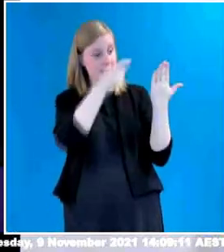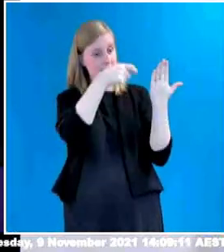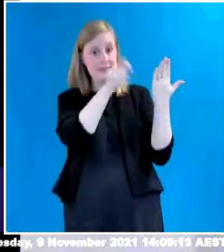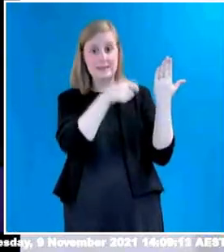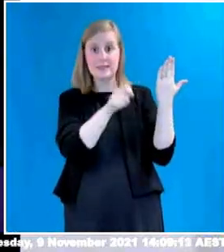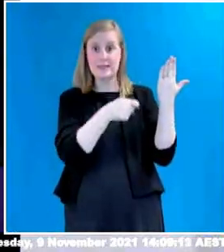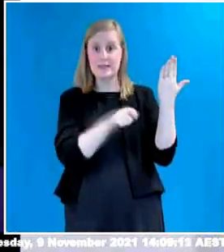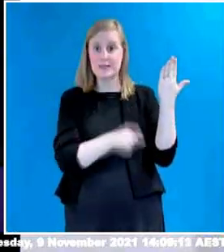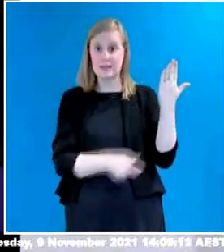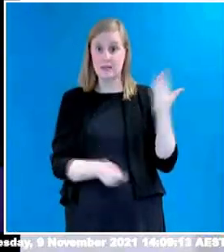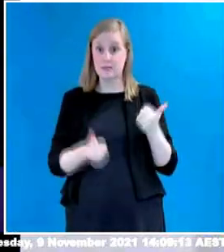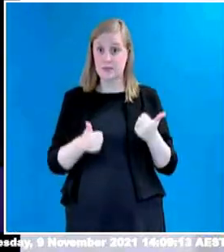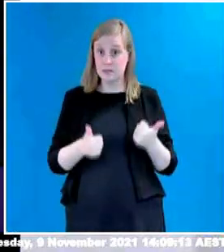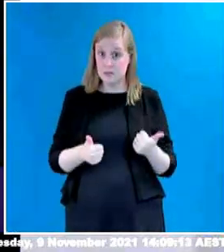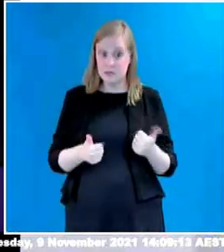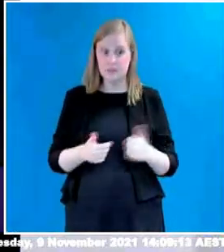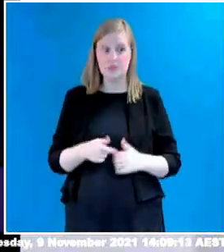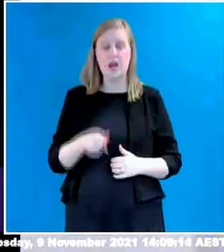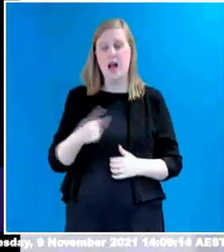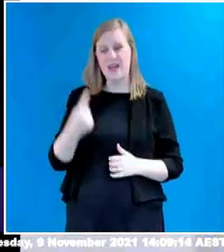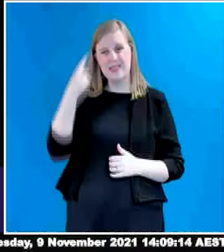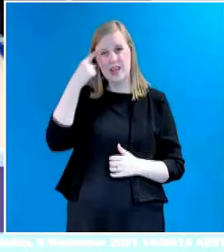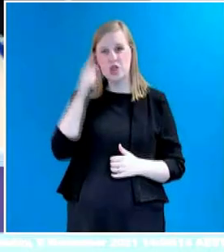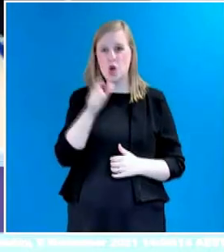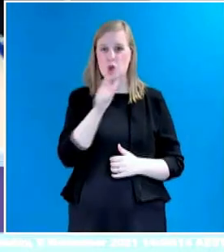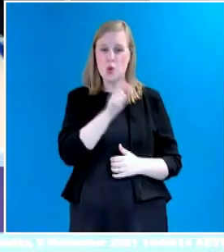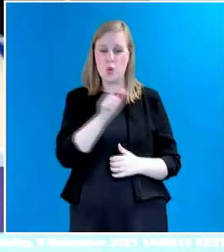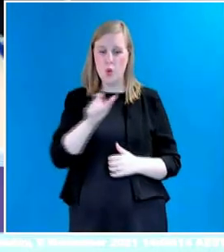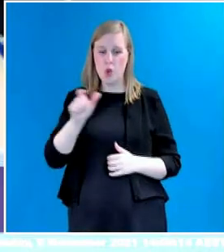I think the terms are a little bit interchangeable but, yes, that's how I think of it.